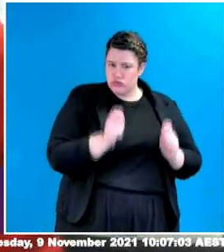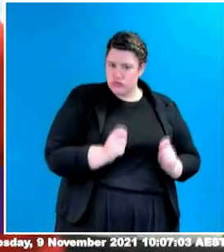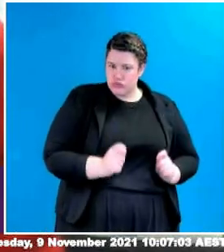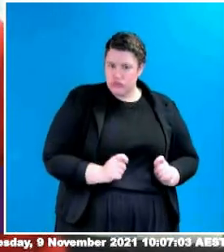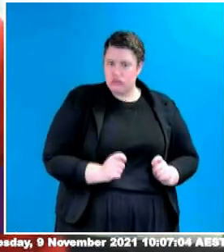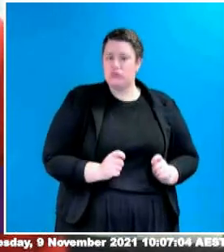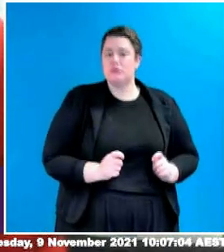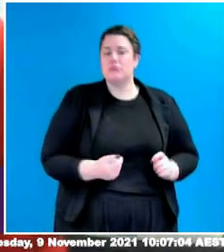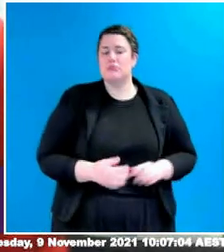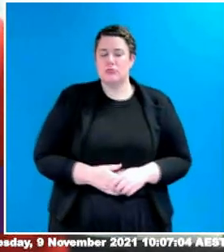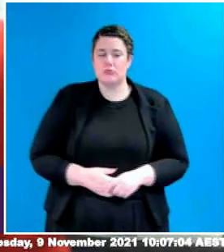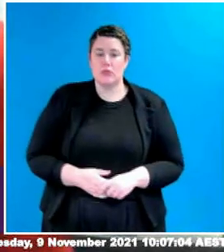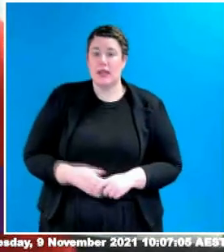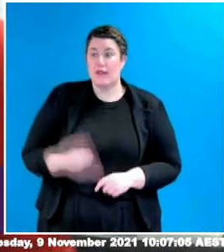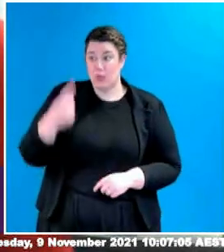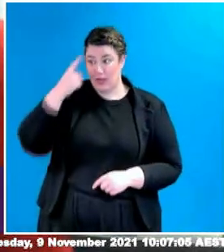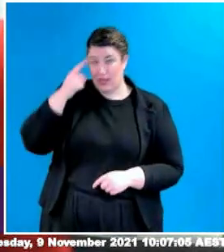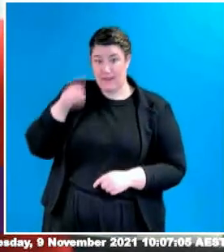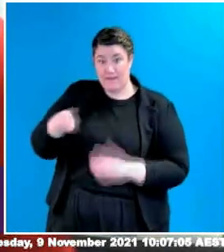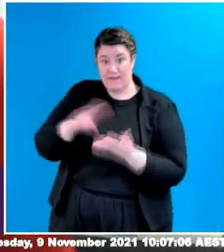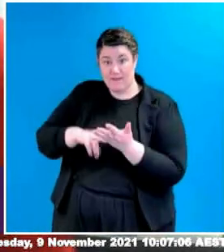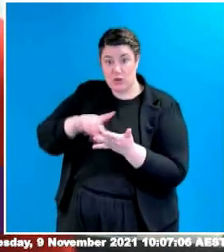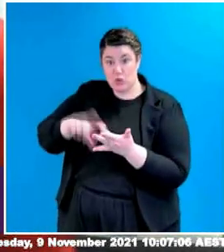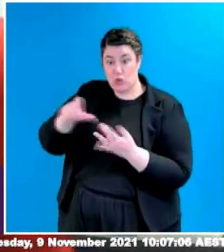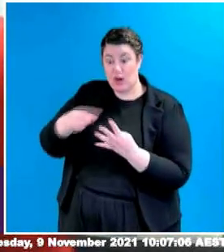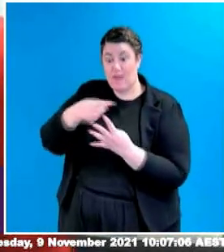Whereas if you look in Victoria, there have been four bills expressly